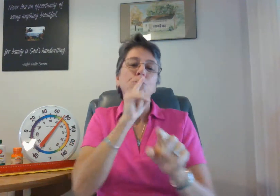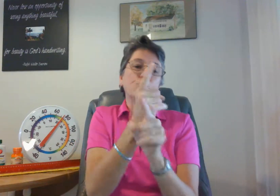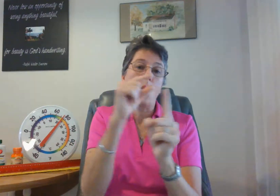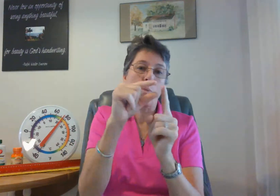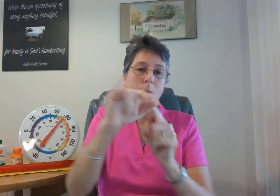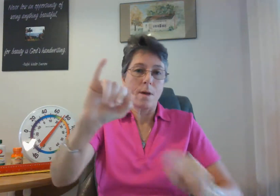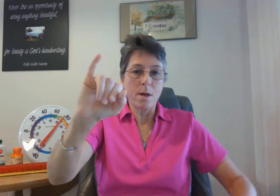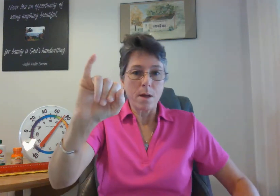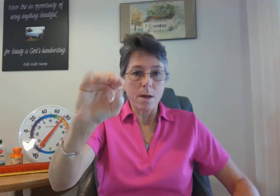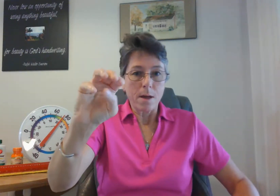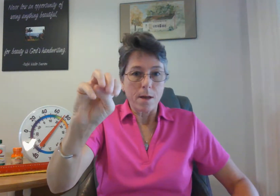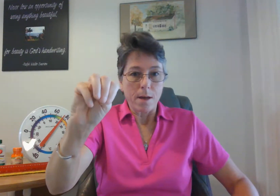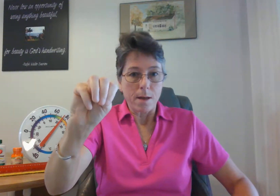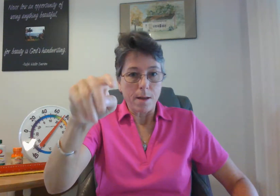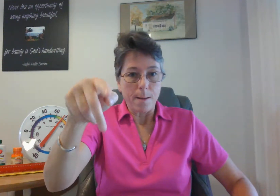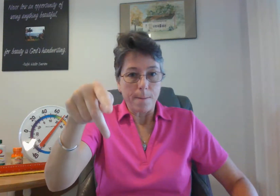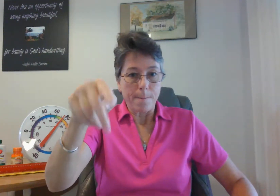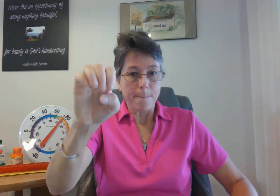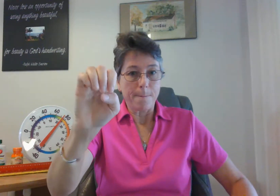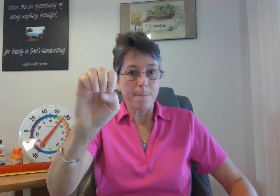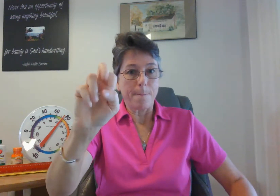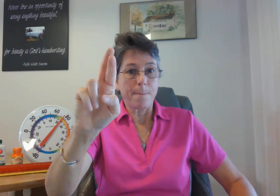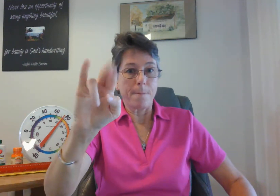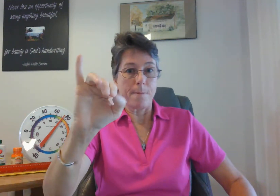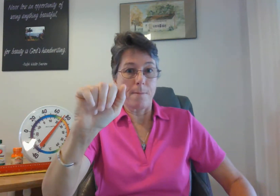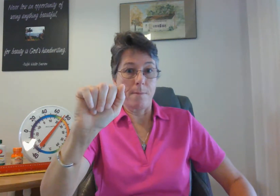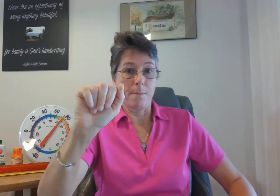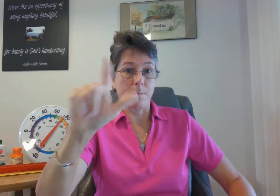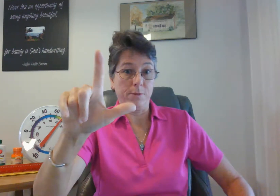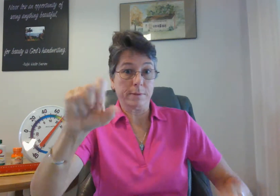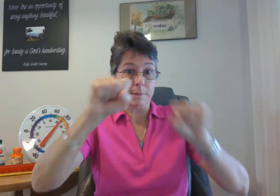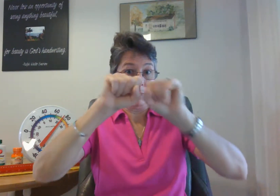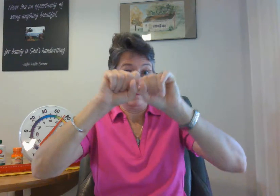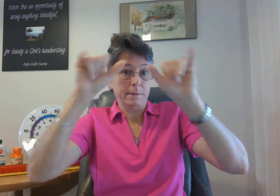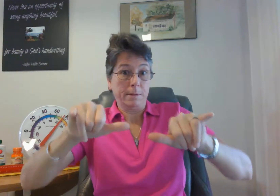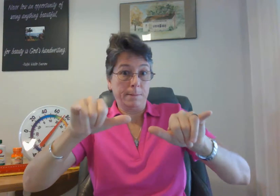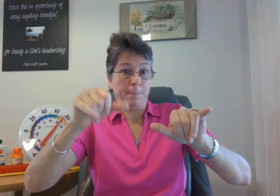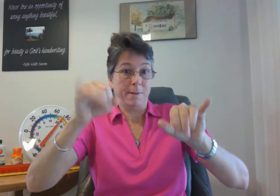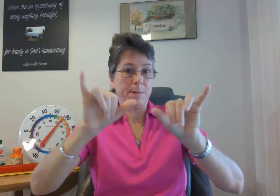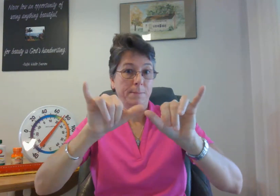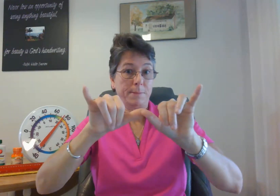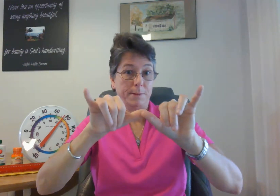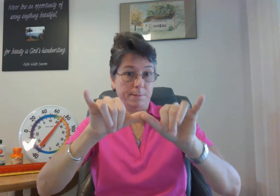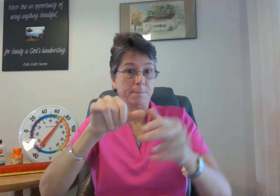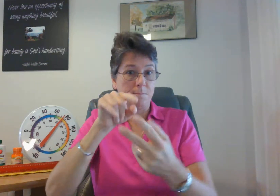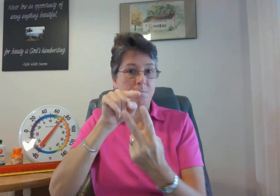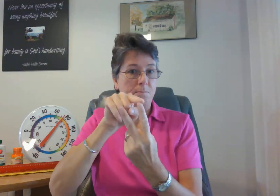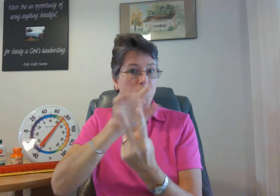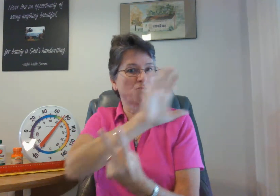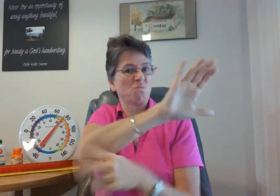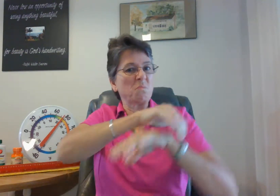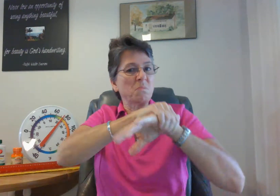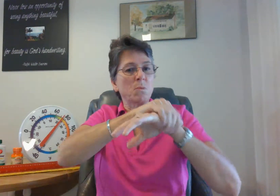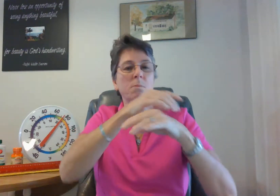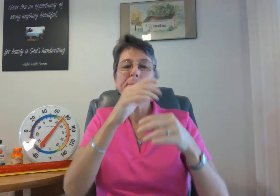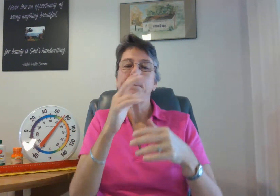What do we use in sports such as football for an example? We use yards. Let me show you what a yard is supposed to look like. A yard is equivalent to 36 inches and is used for football. Meanwhile, we use meters for track. Why is that so? Let me show you what a meter is supposed to look like first. 100 centimeters is equivalent to 1 meter.